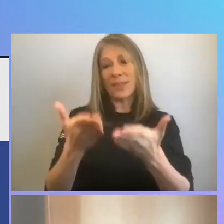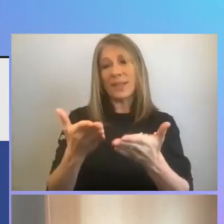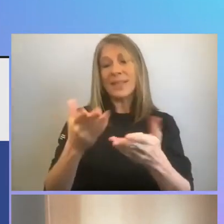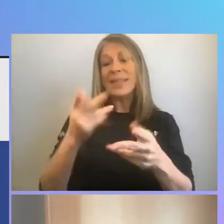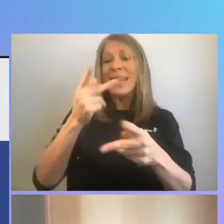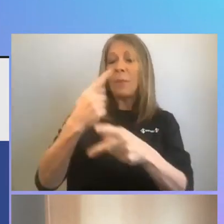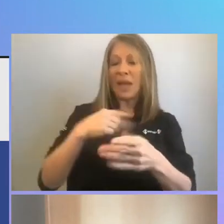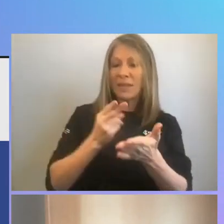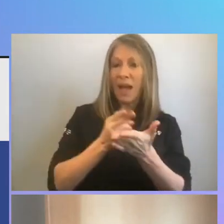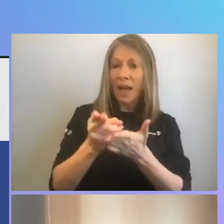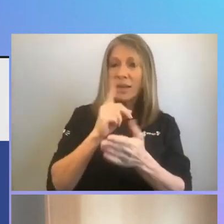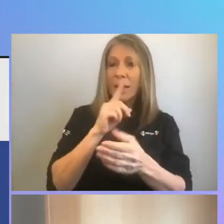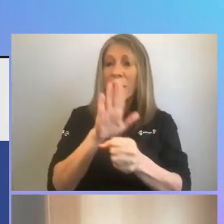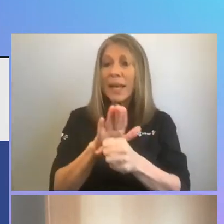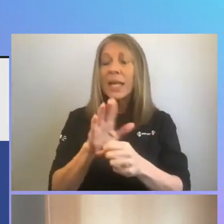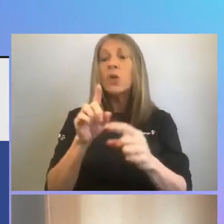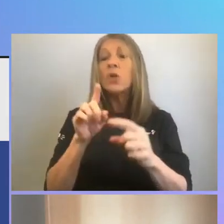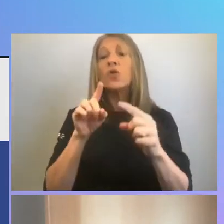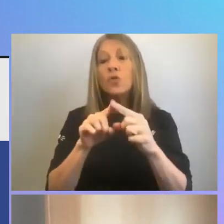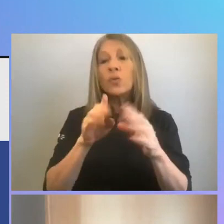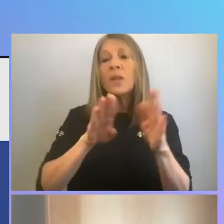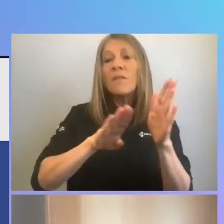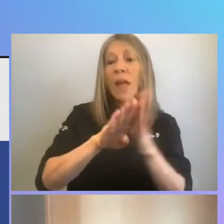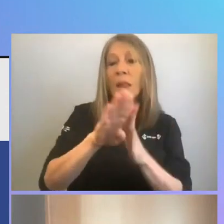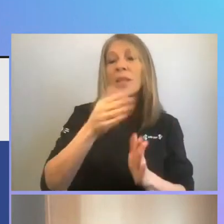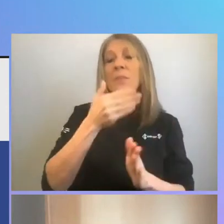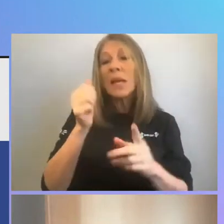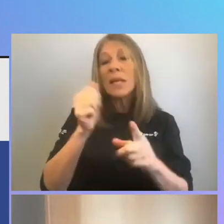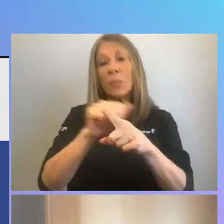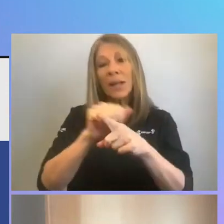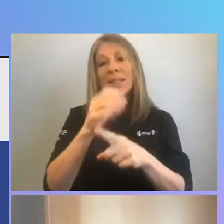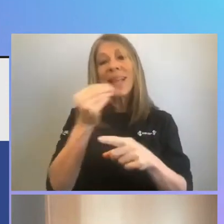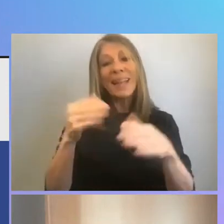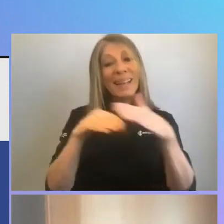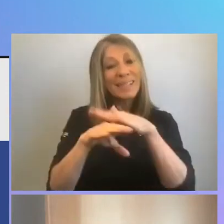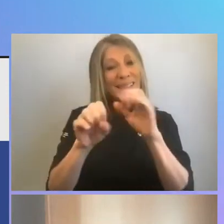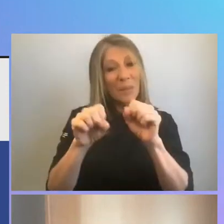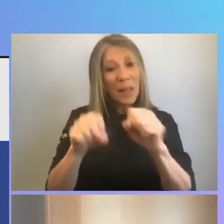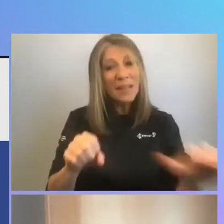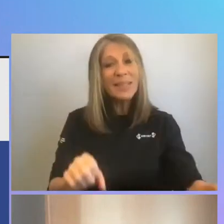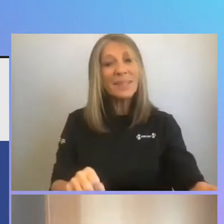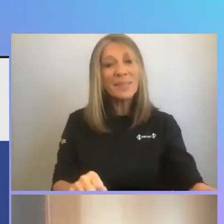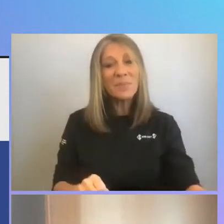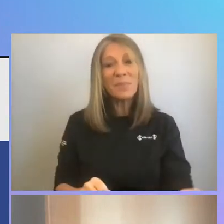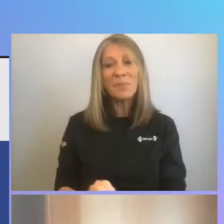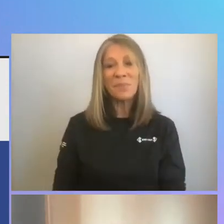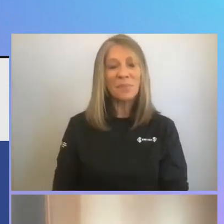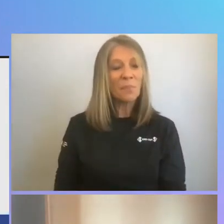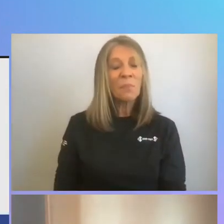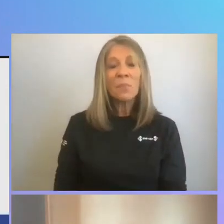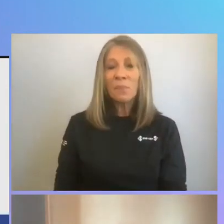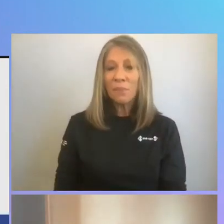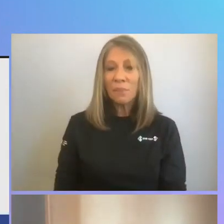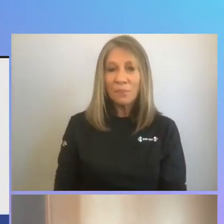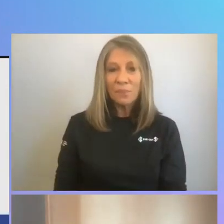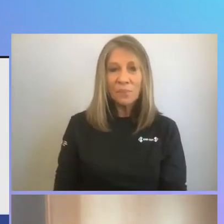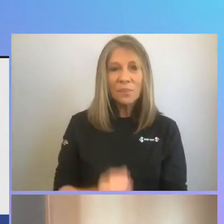committed to development, best practices and accessibility. So